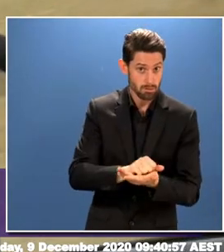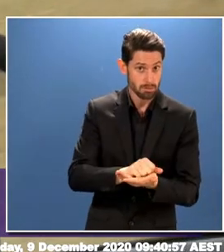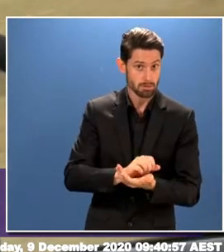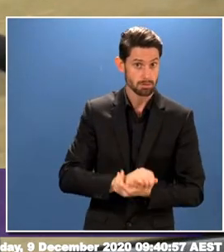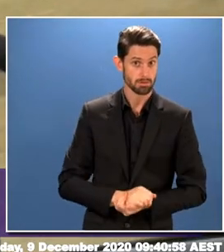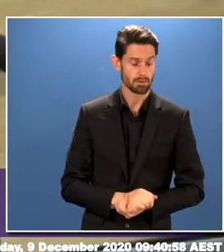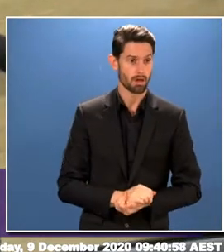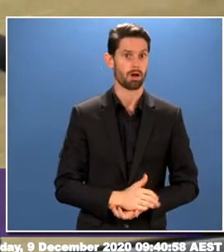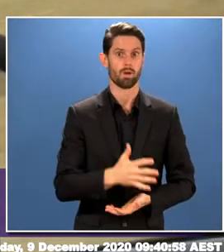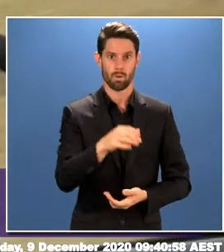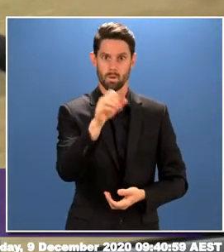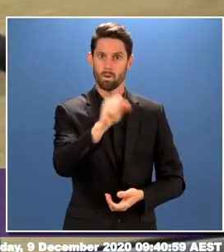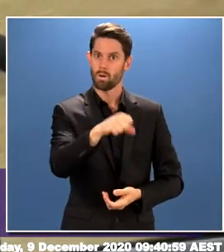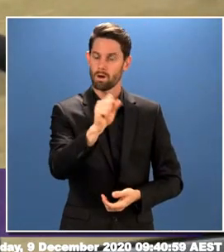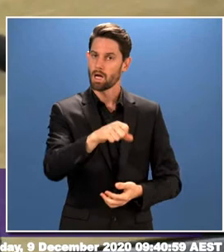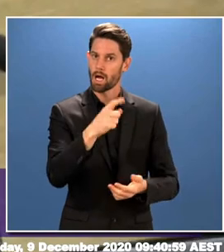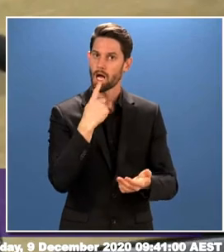Absolutely.